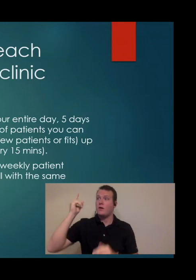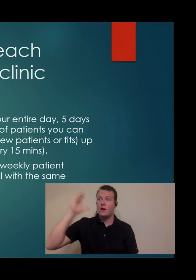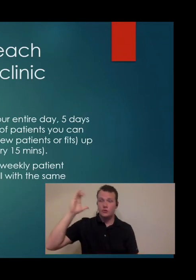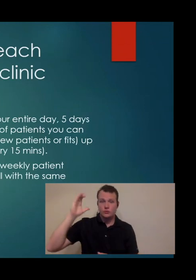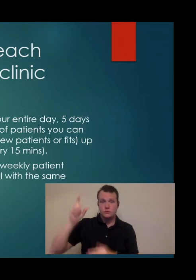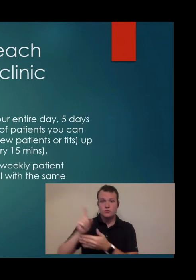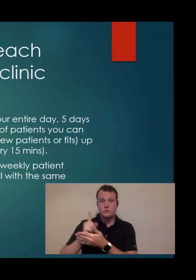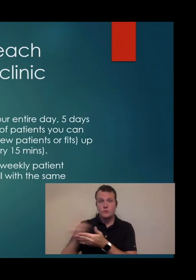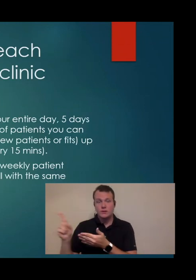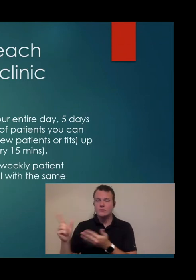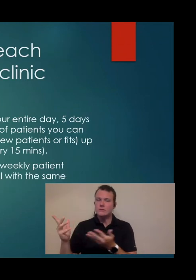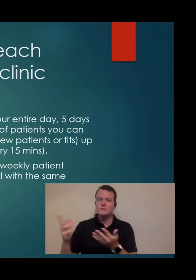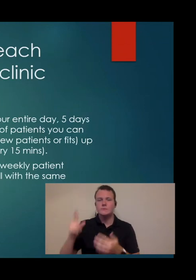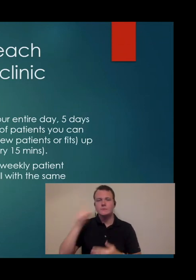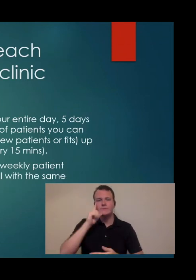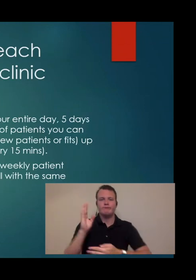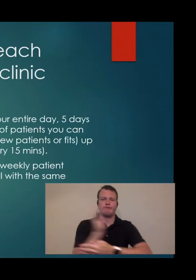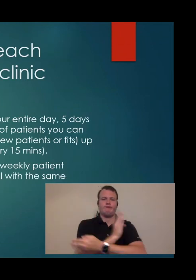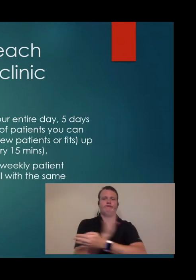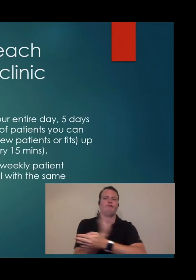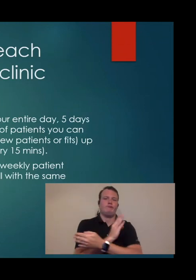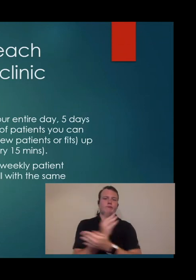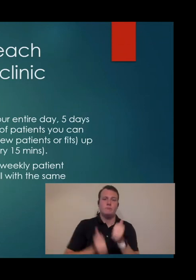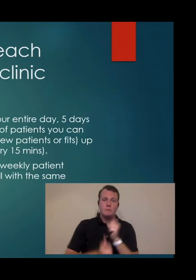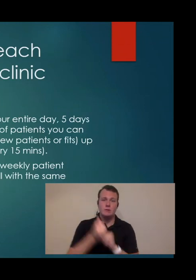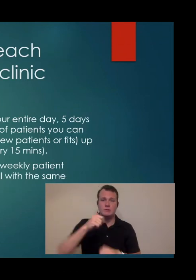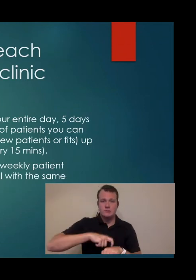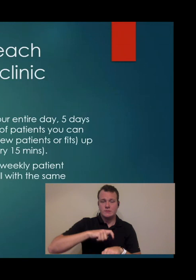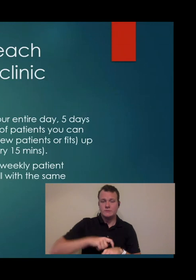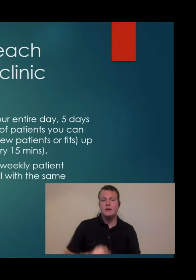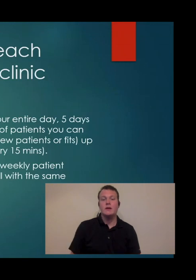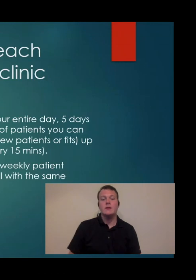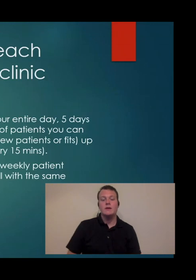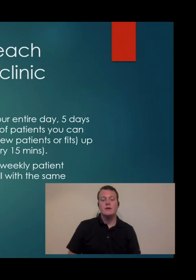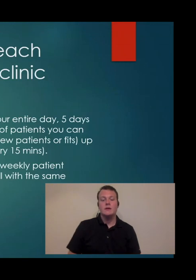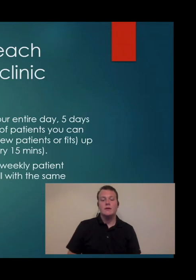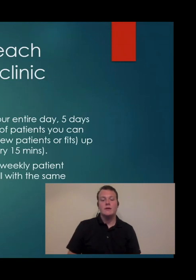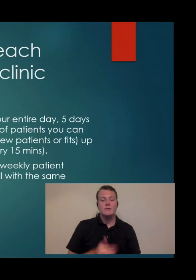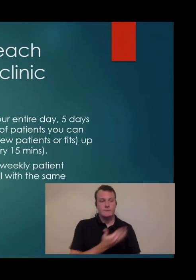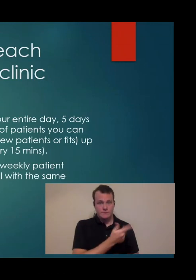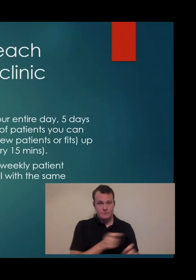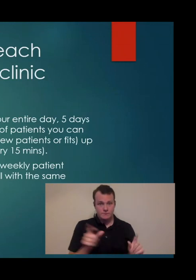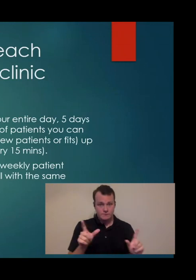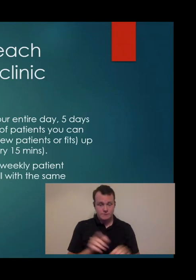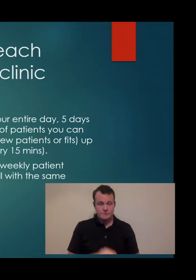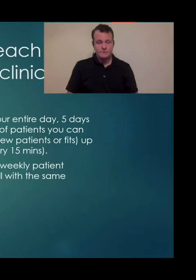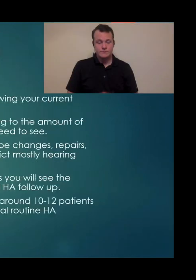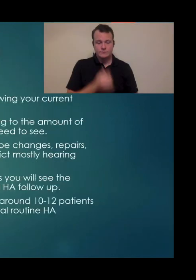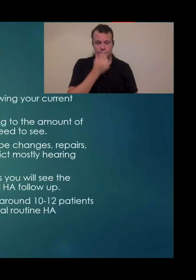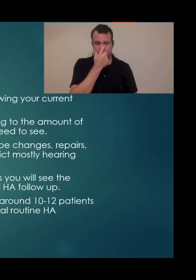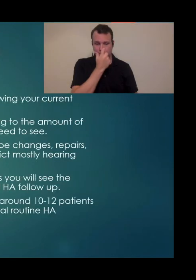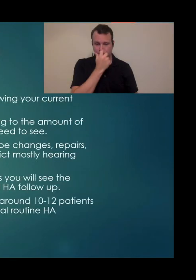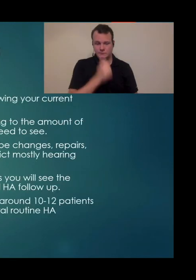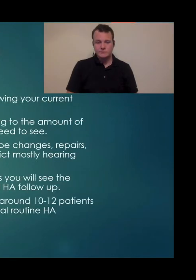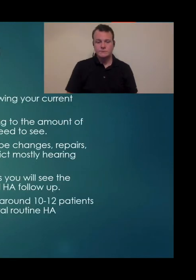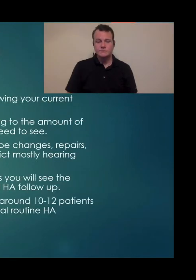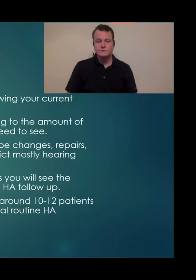you're going to have over 100 so somewhere in the middle is probably what's going to happen most of the time so if you advance on the next slide a